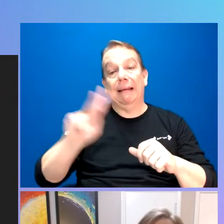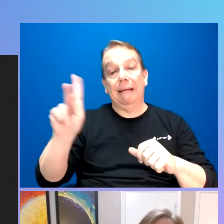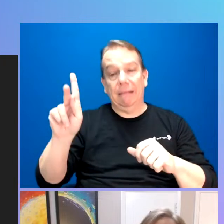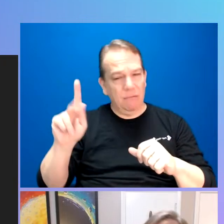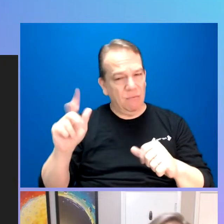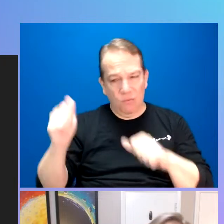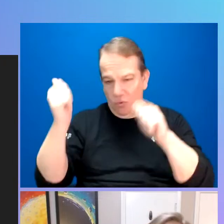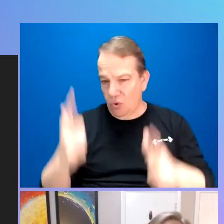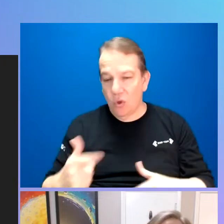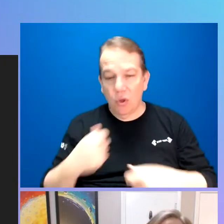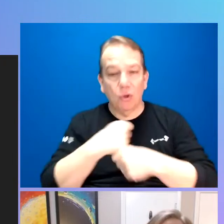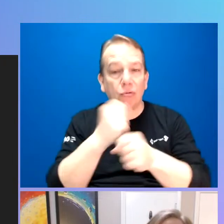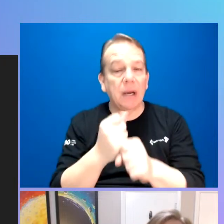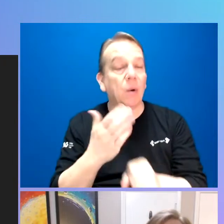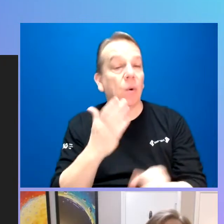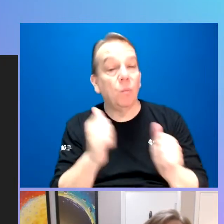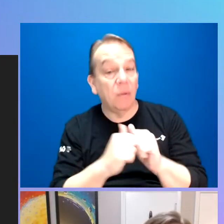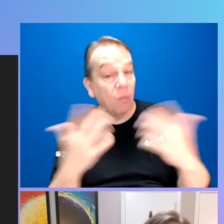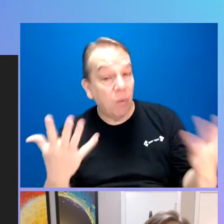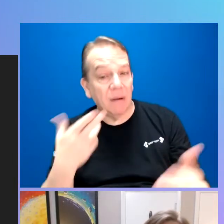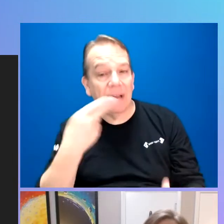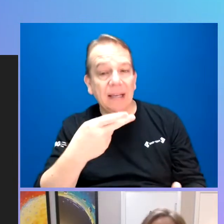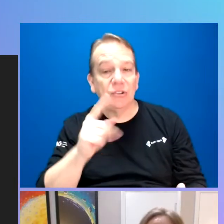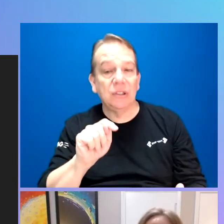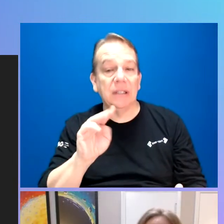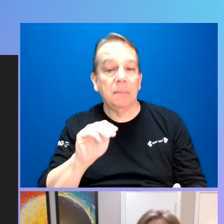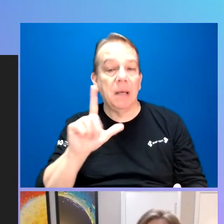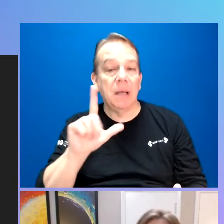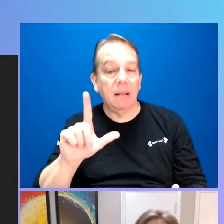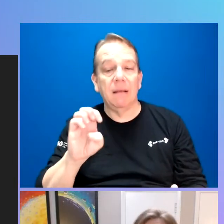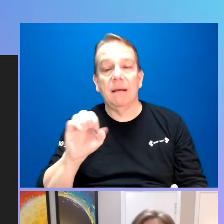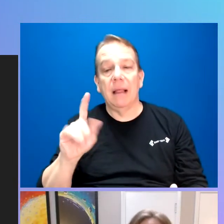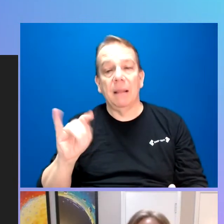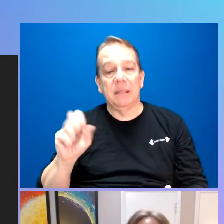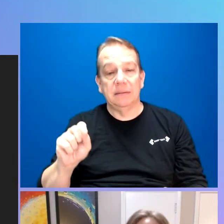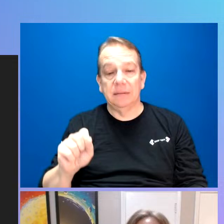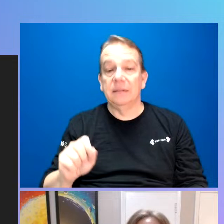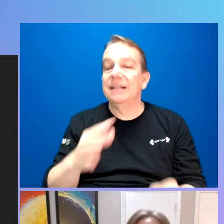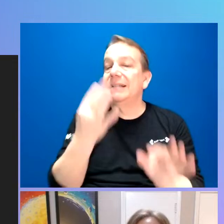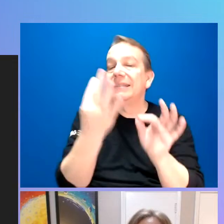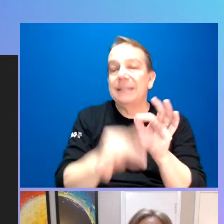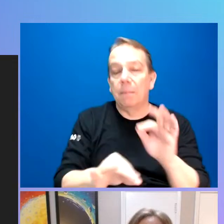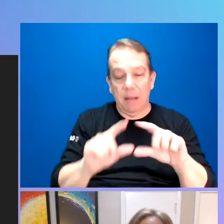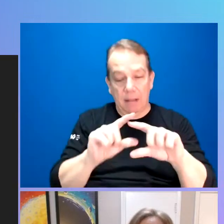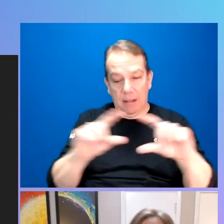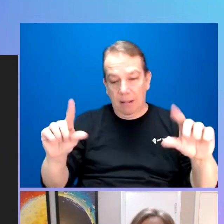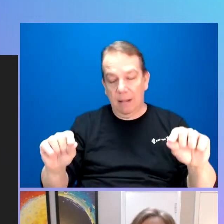elements. So let's look at a very simple button on screen. I